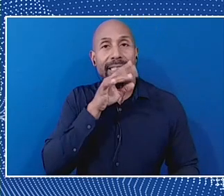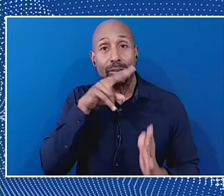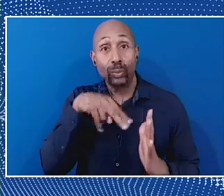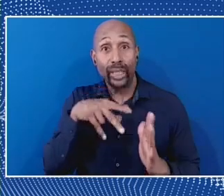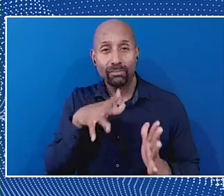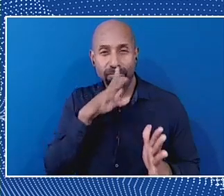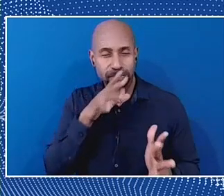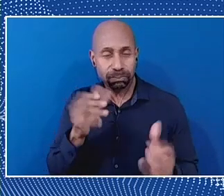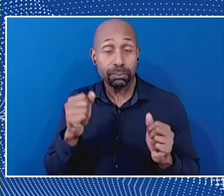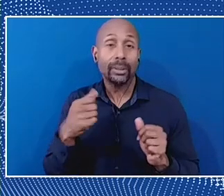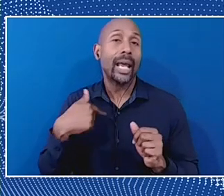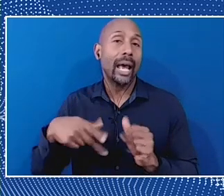Borrower Protection Center.